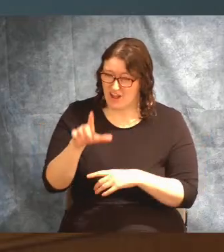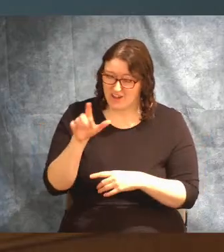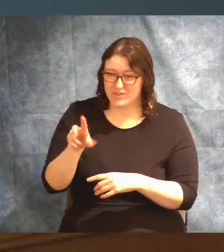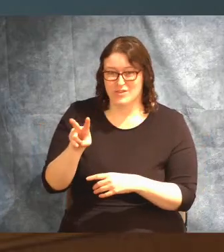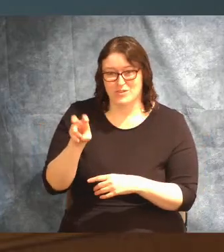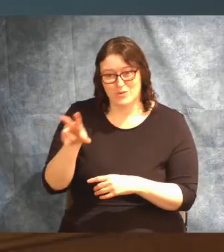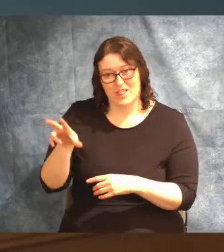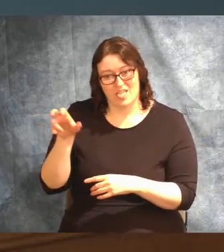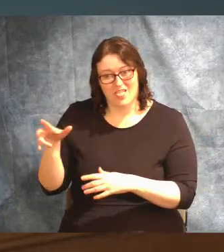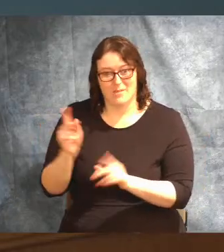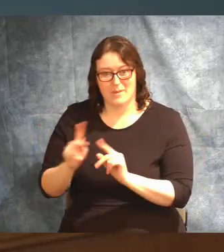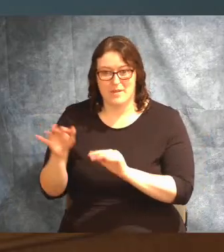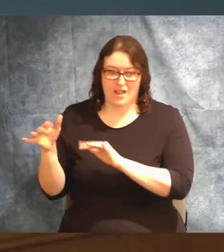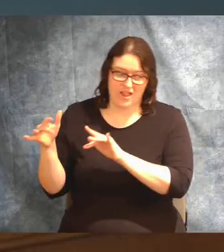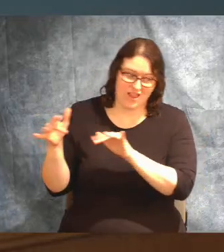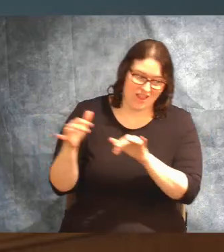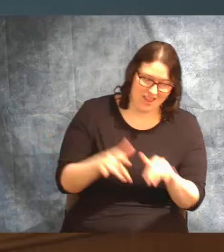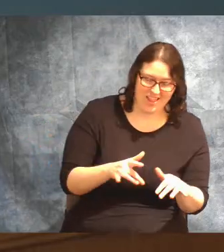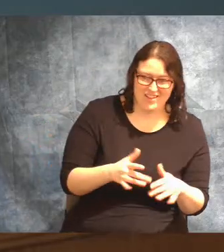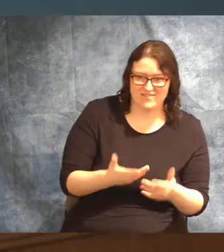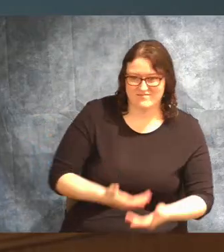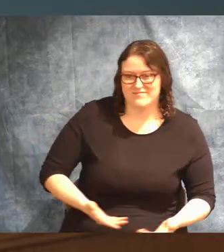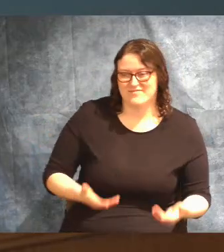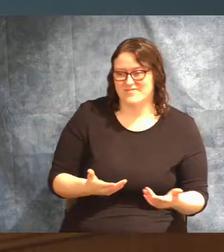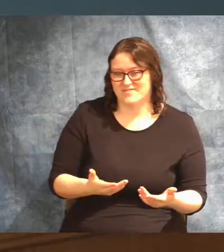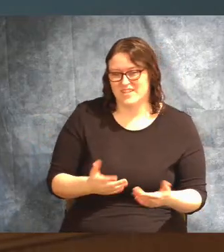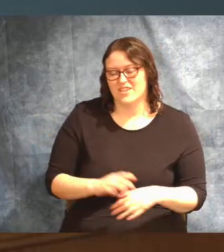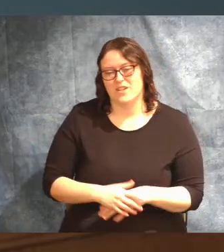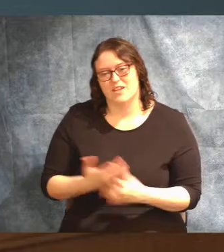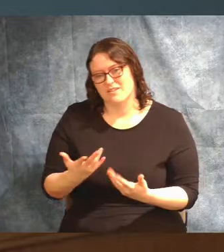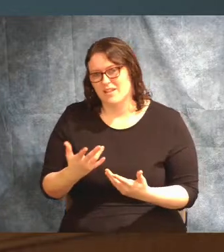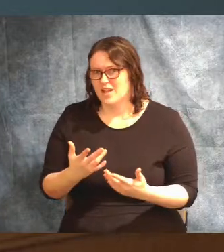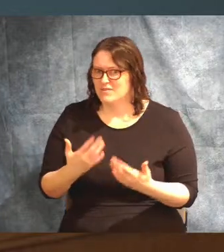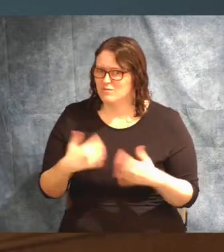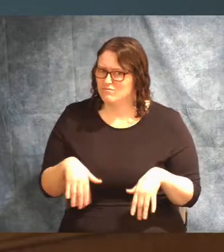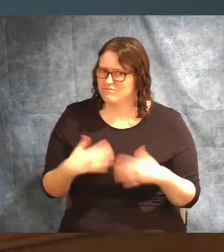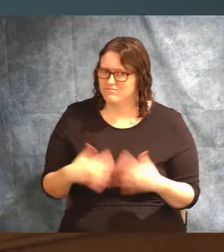to have a great time. So I don't want to take that lightly. I know it was mentioned earlier,